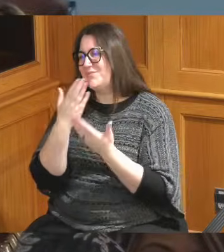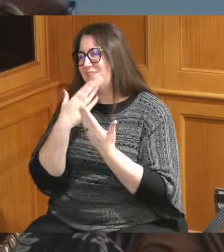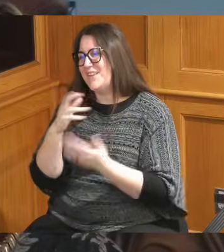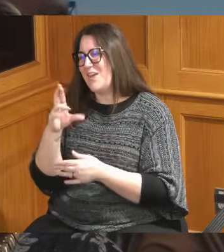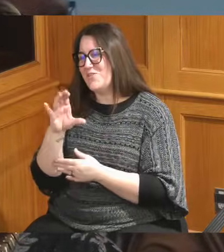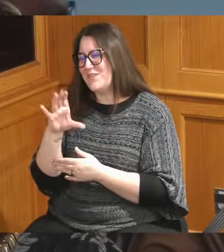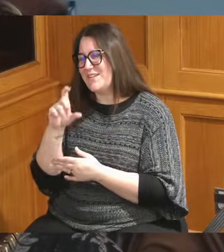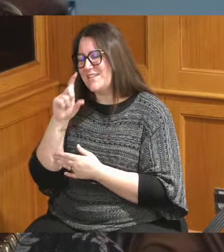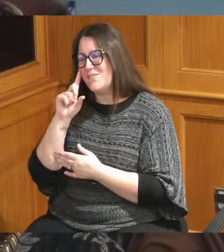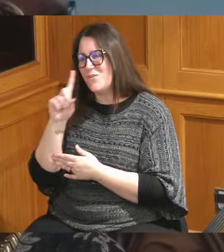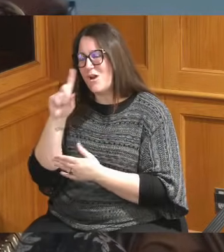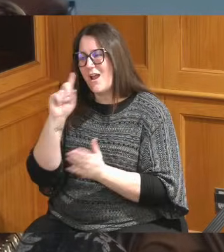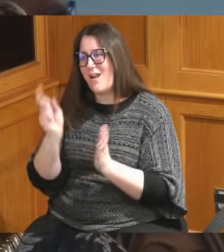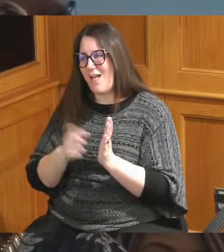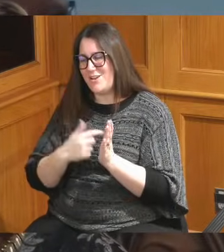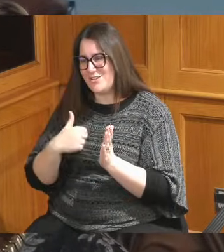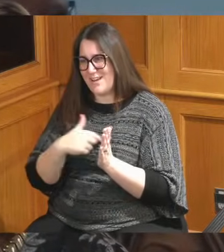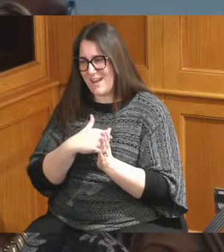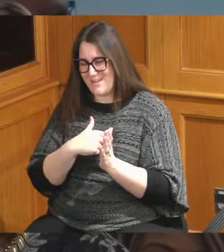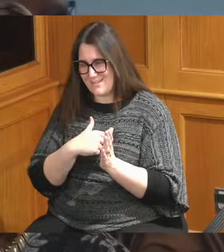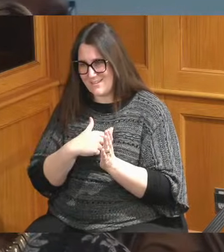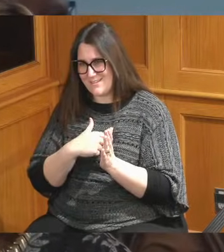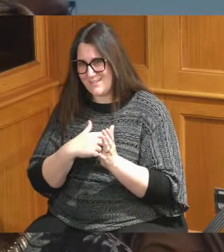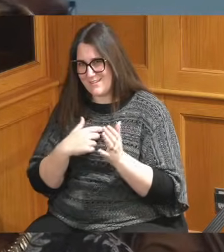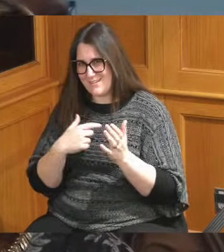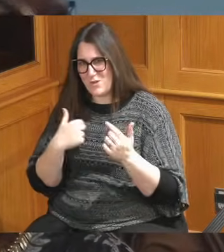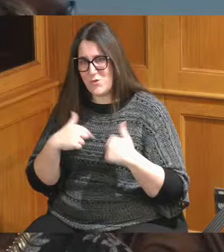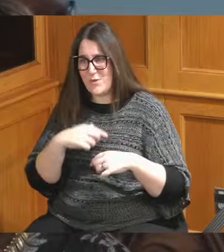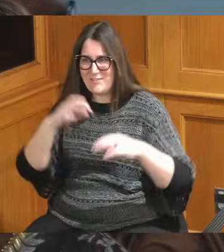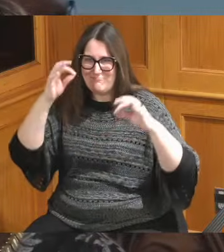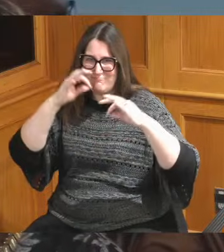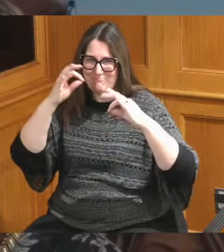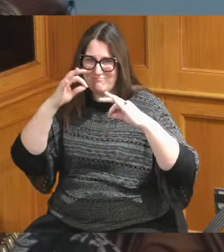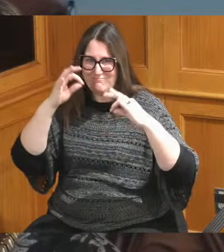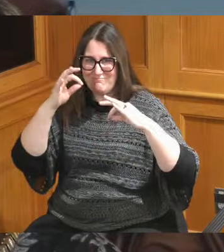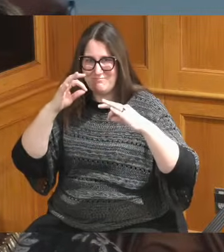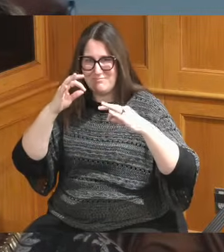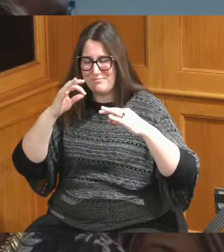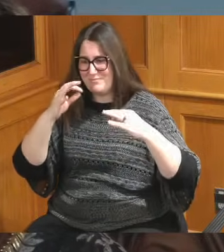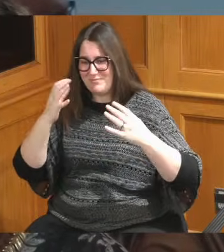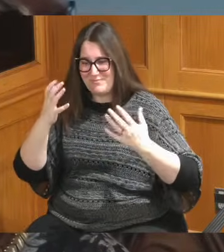acknowledging us and recognizing us on this day. We had no idea it was going to be this involved.